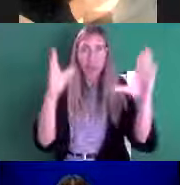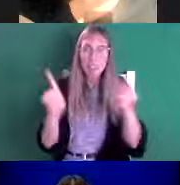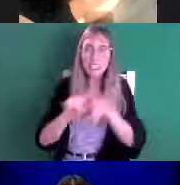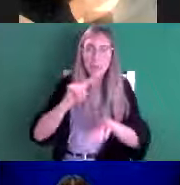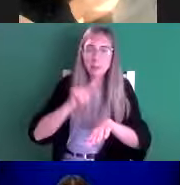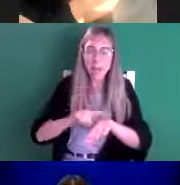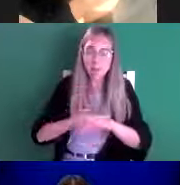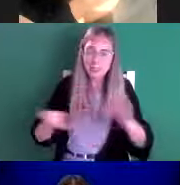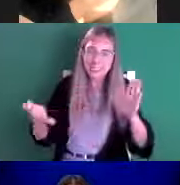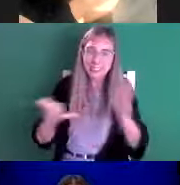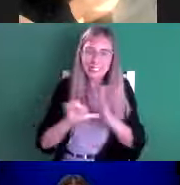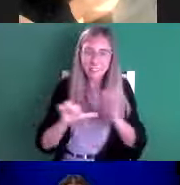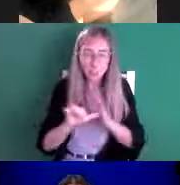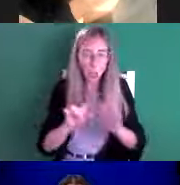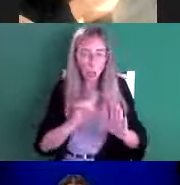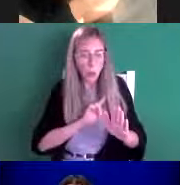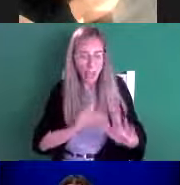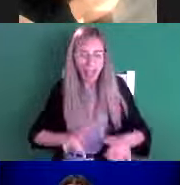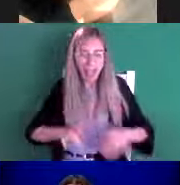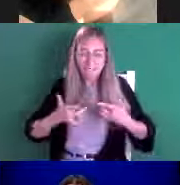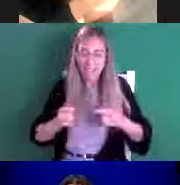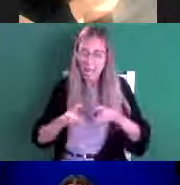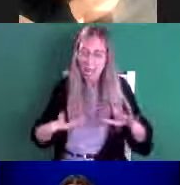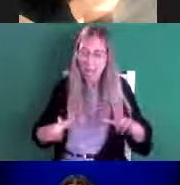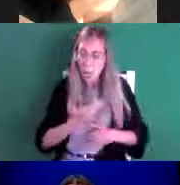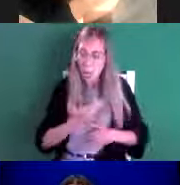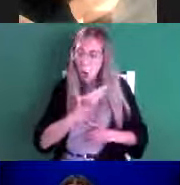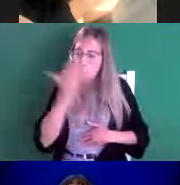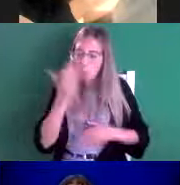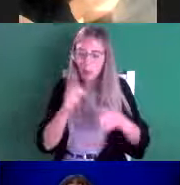it feels like there aren't any particular parameters we have got criteria we'll